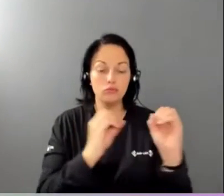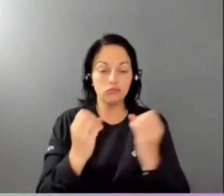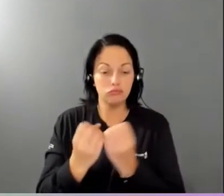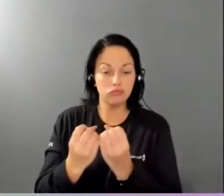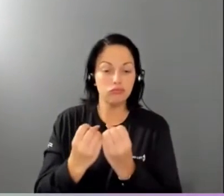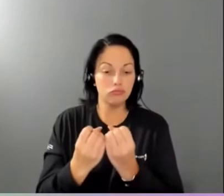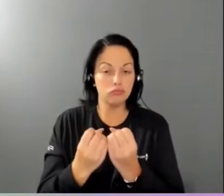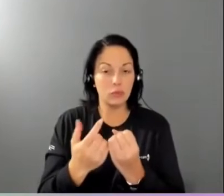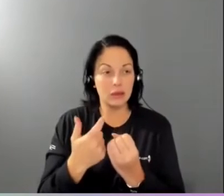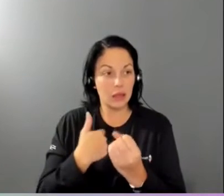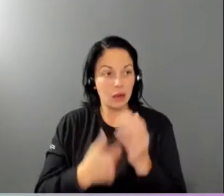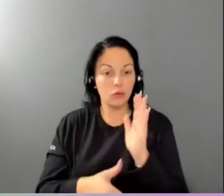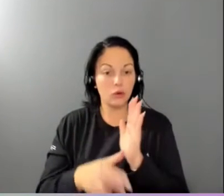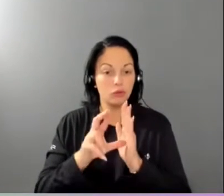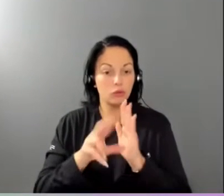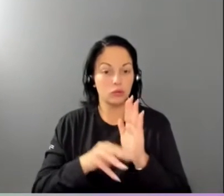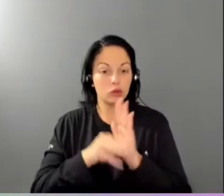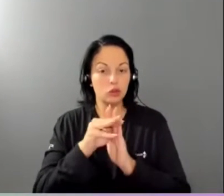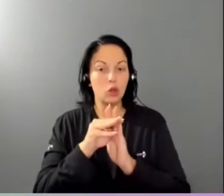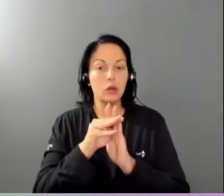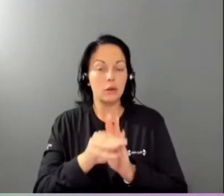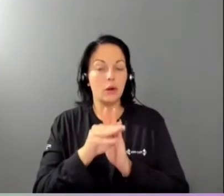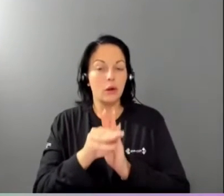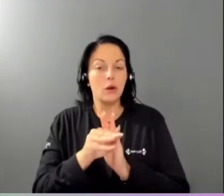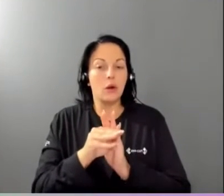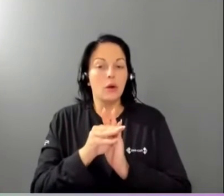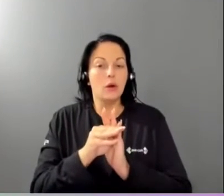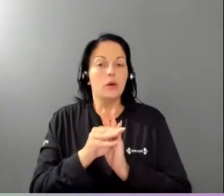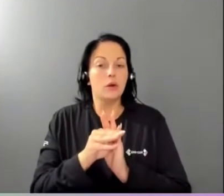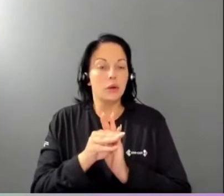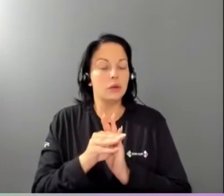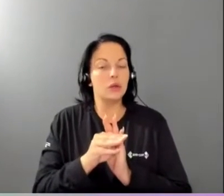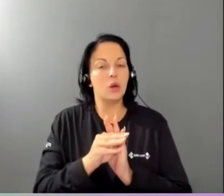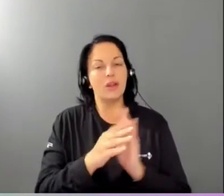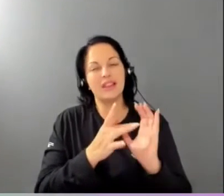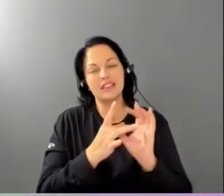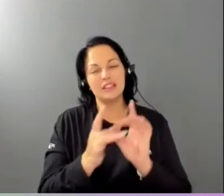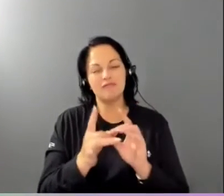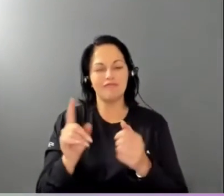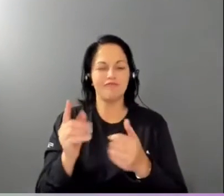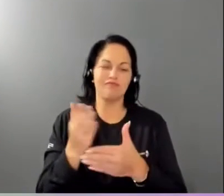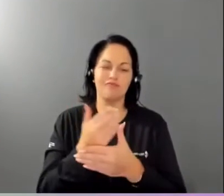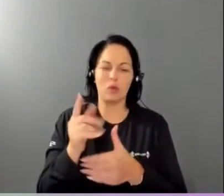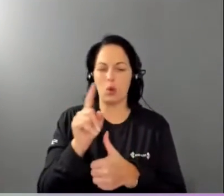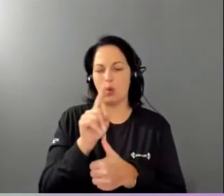capabilities and stronger commitments to inclusion. I would say most of the organizations that I reviewed